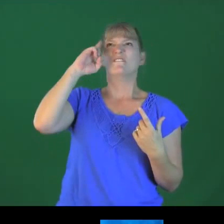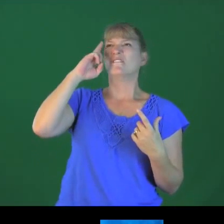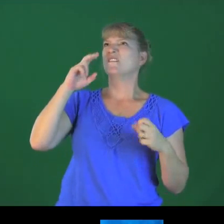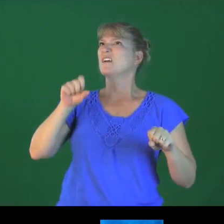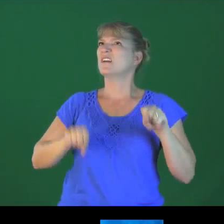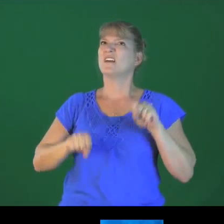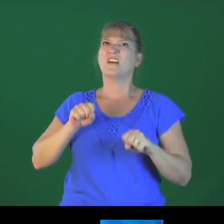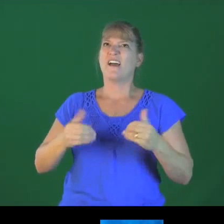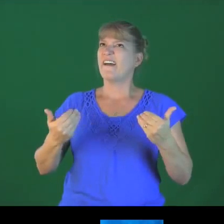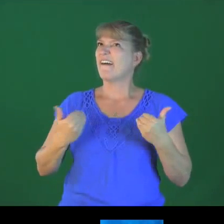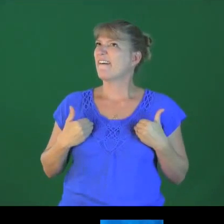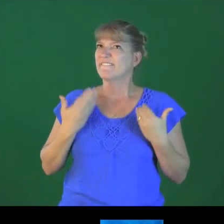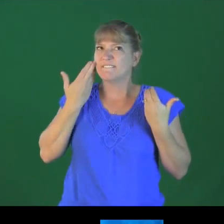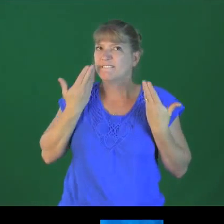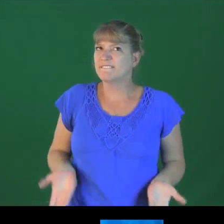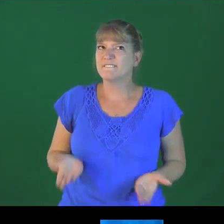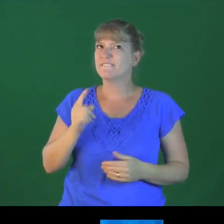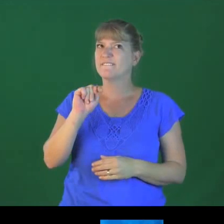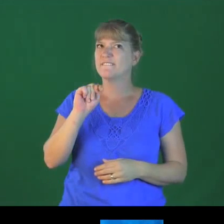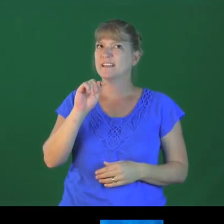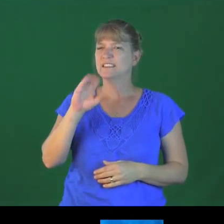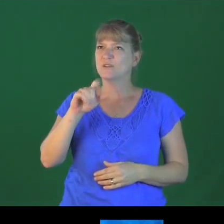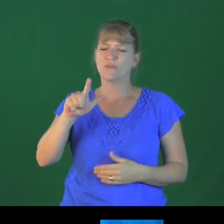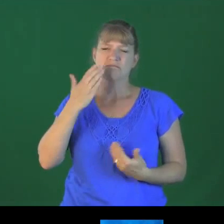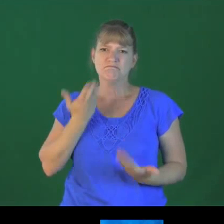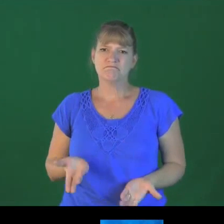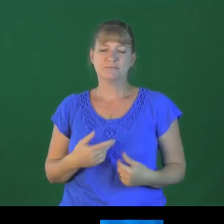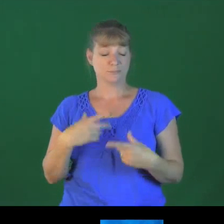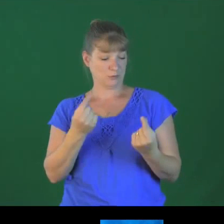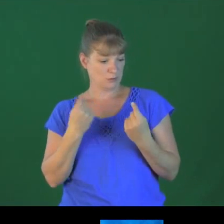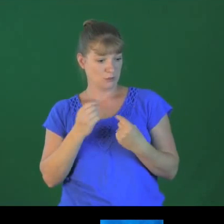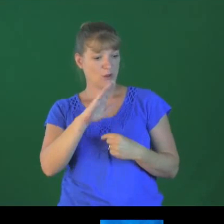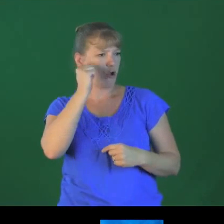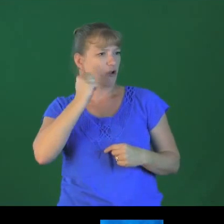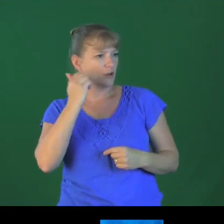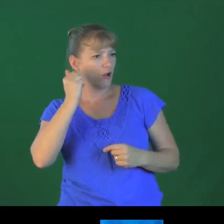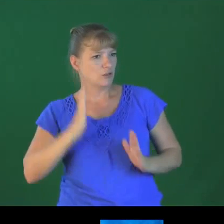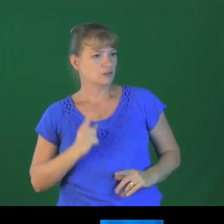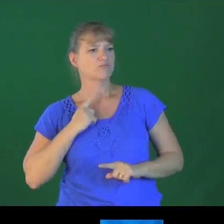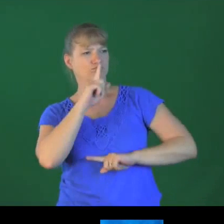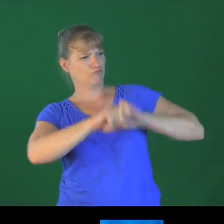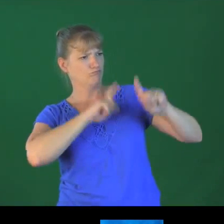cochlear implant has a t-coil option, you could ask your audiologist.